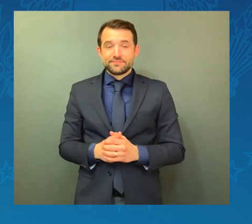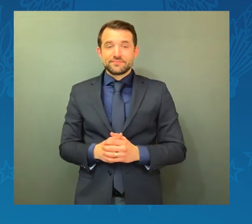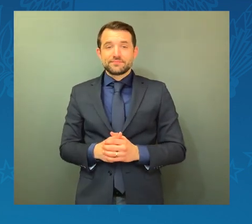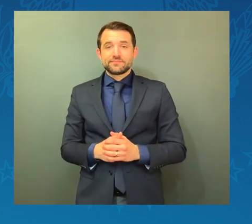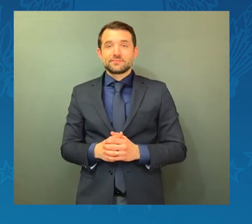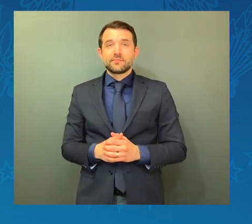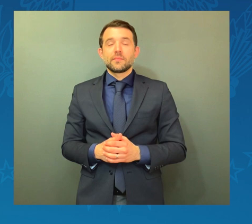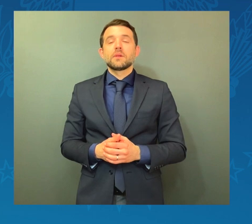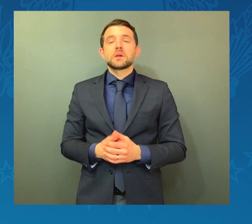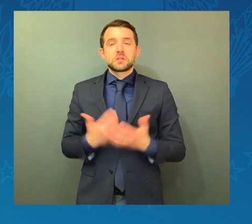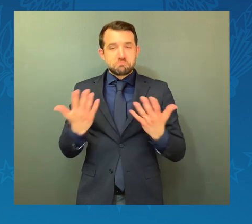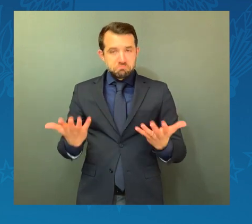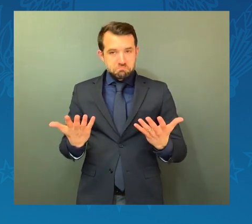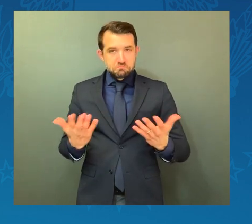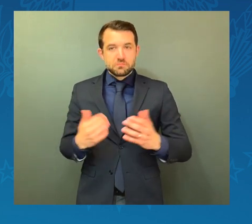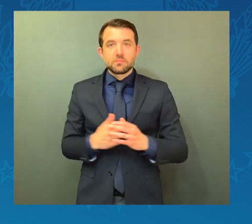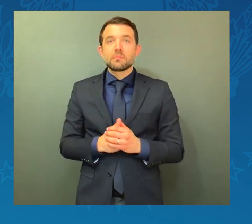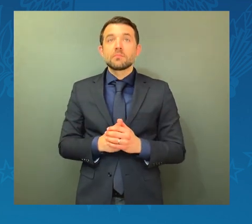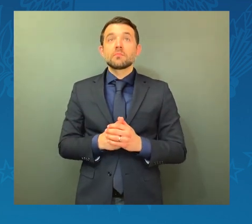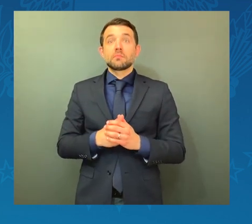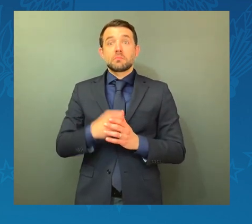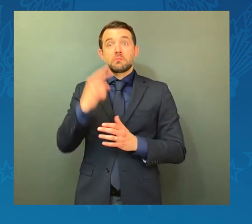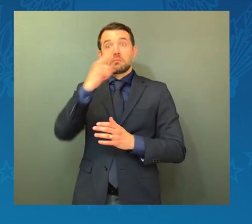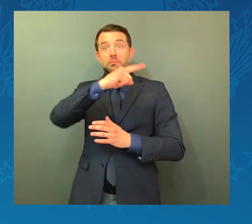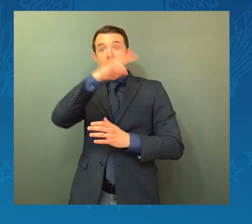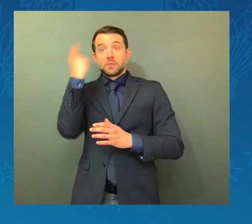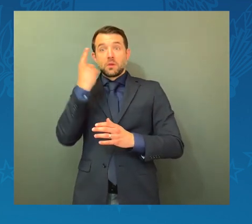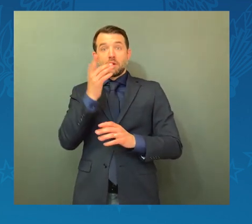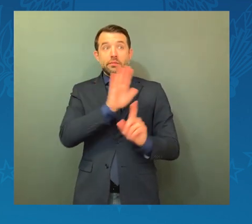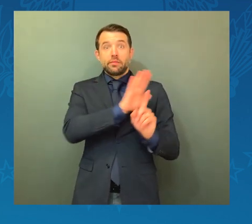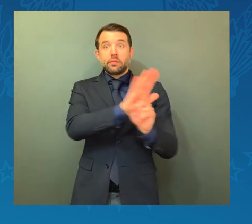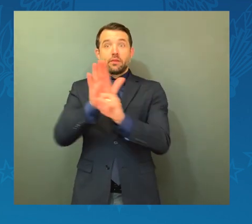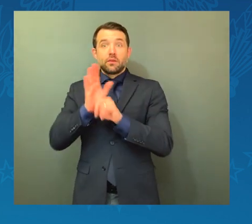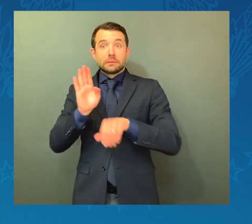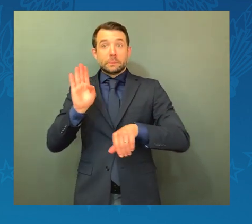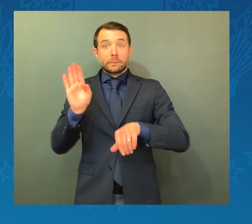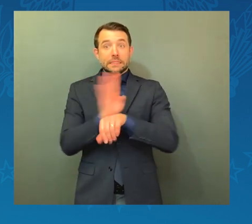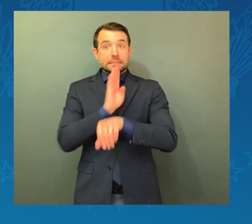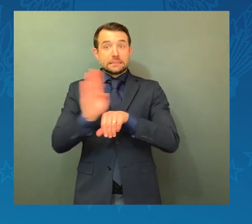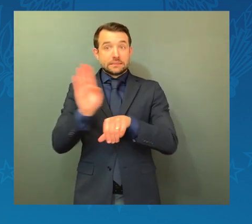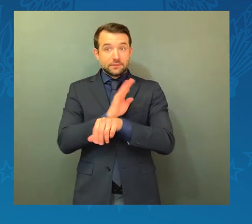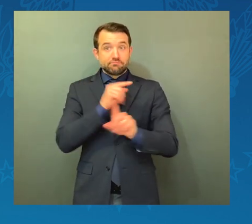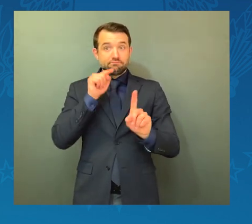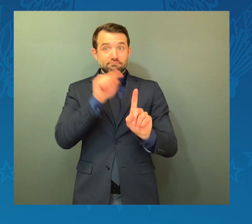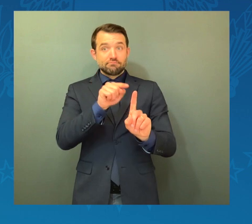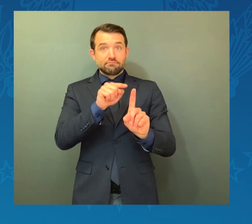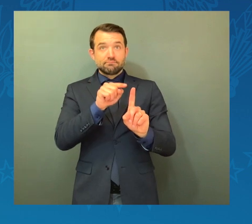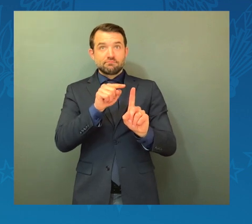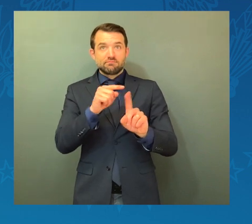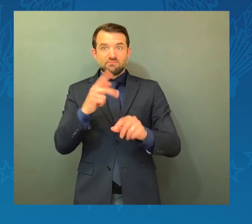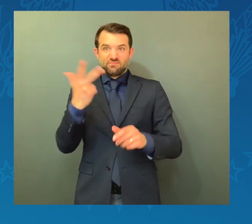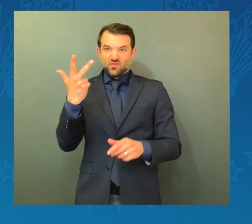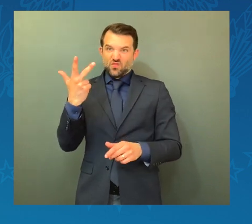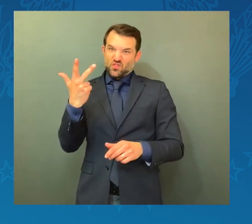Consider this: Black entrepreneurs are three times more likely to report that they did not apply for credit